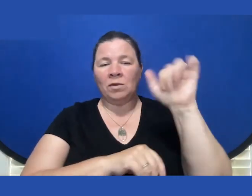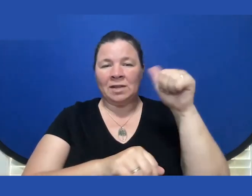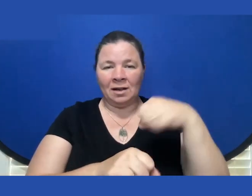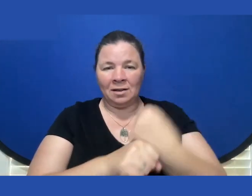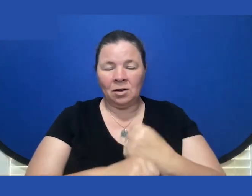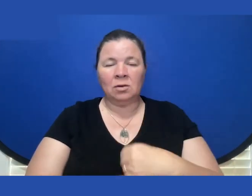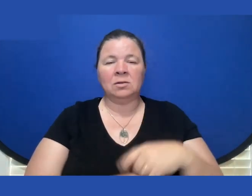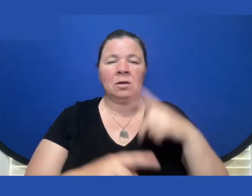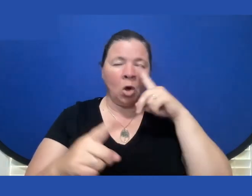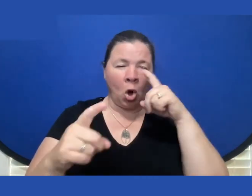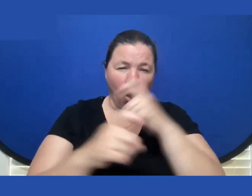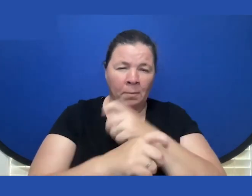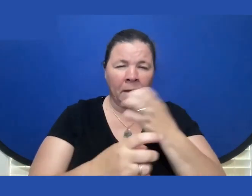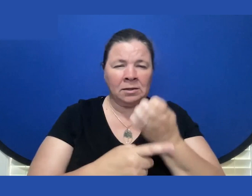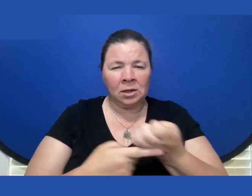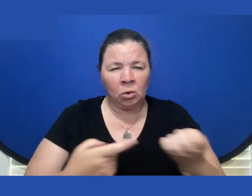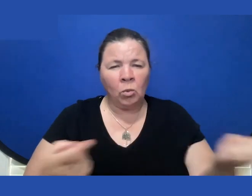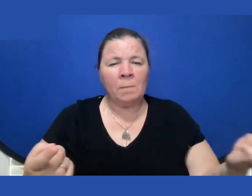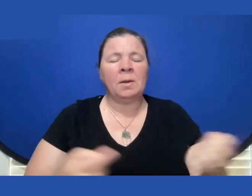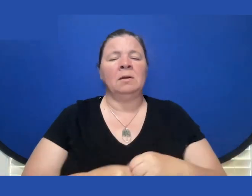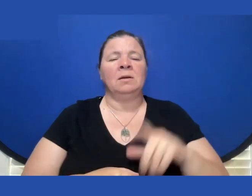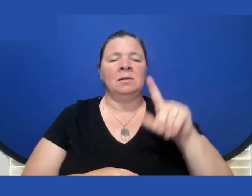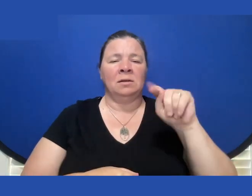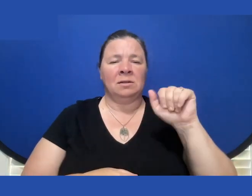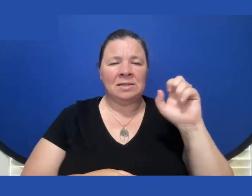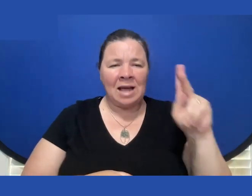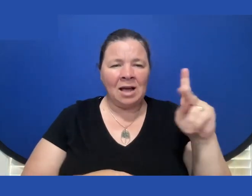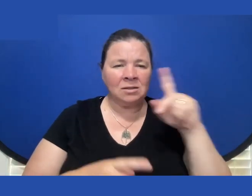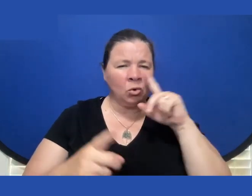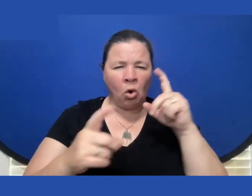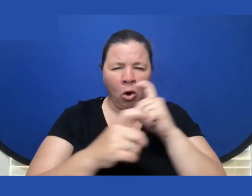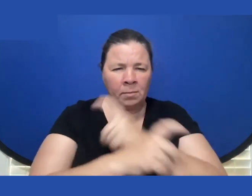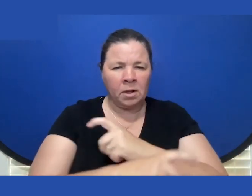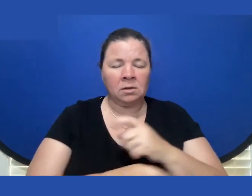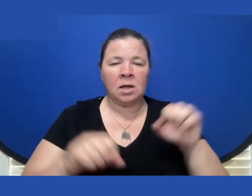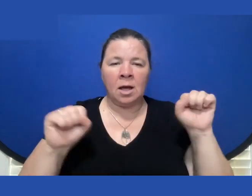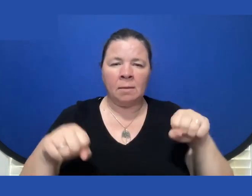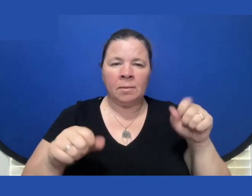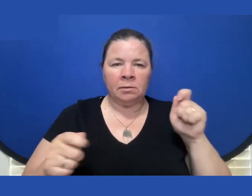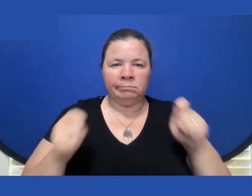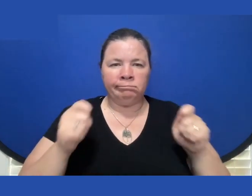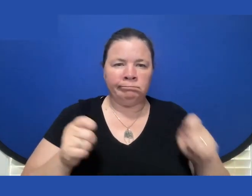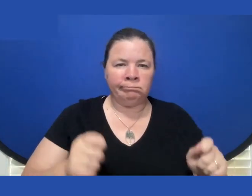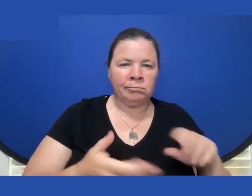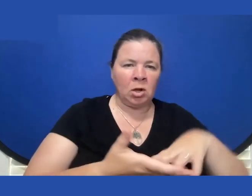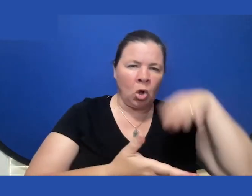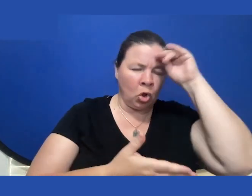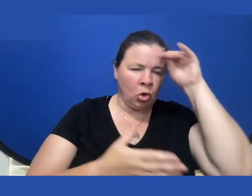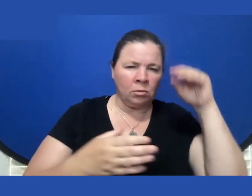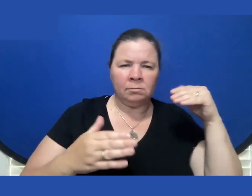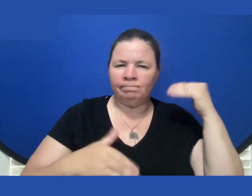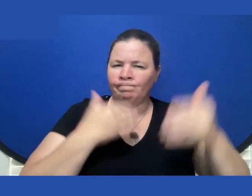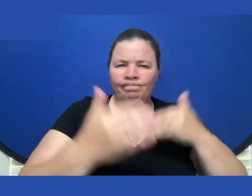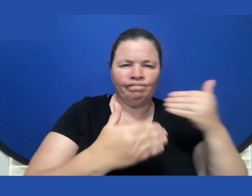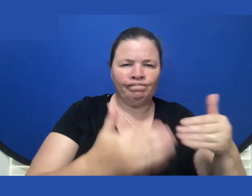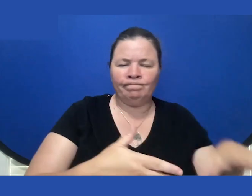complex tasks, you know, just the ability to adapt and learn something so quickly, it's phenomenal.